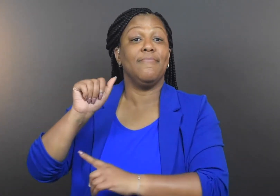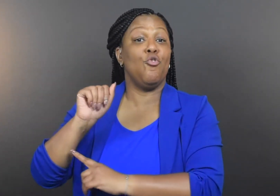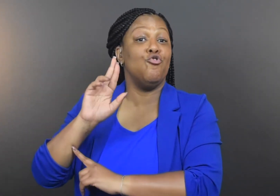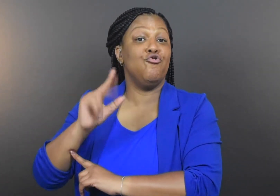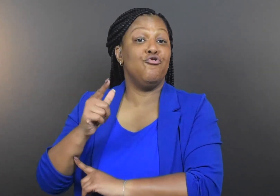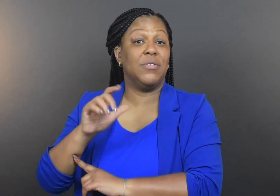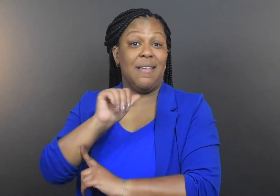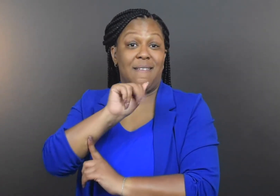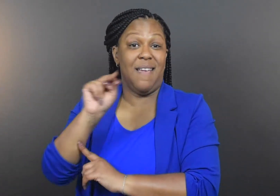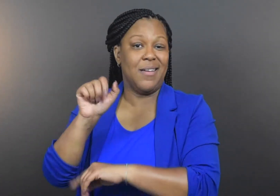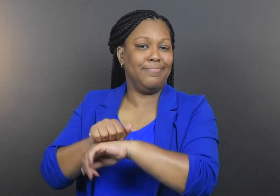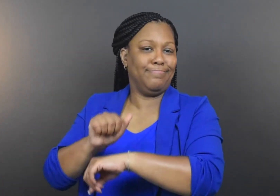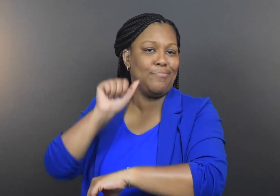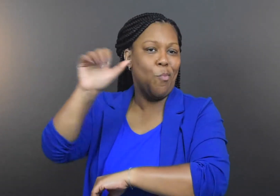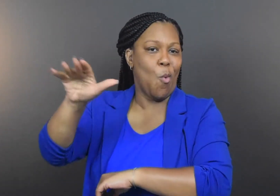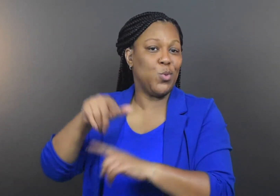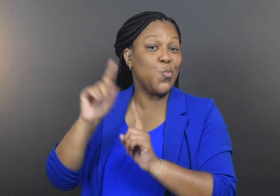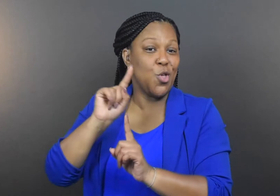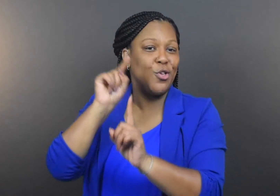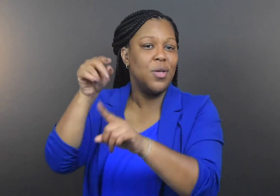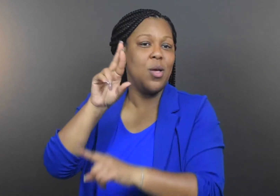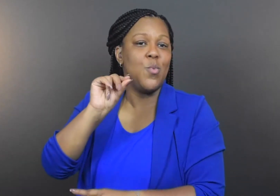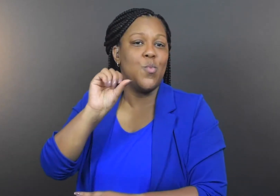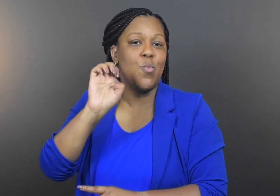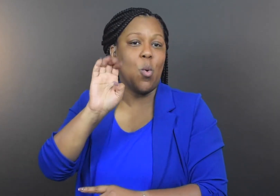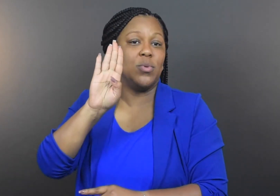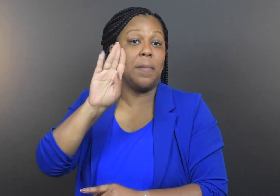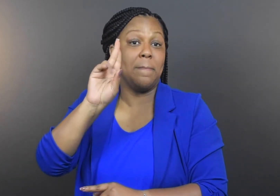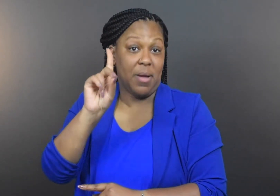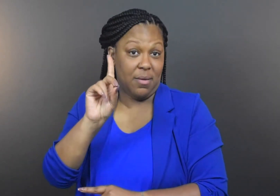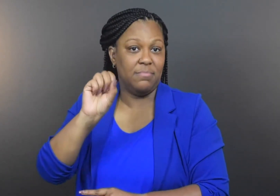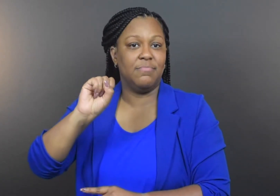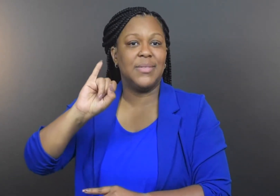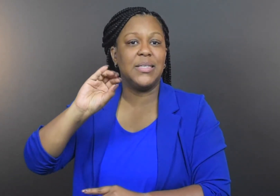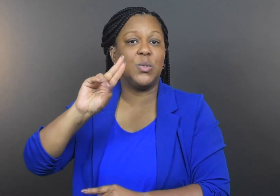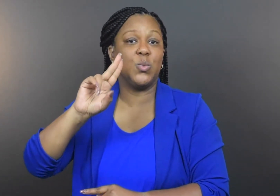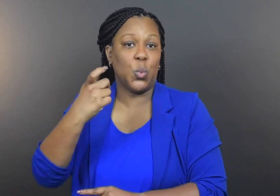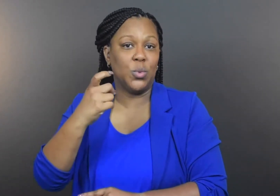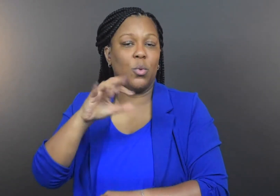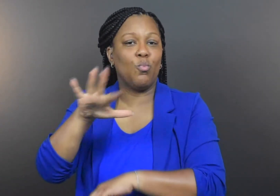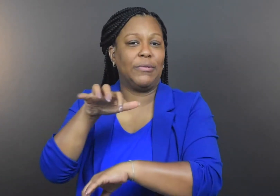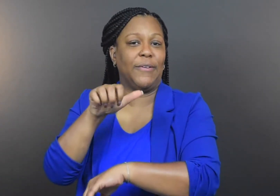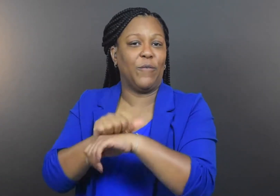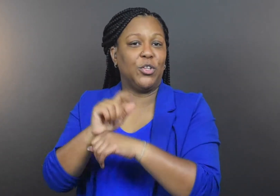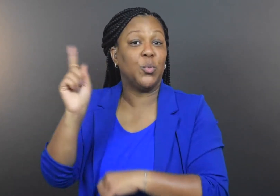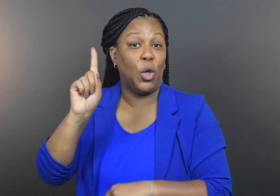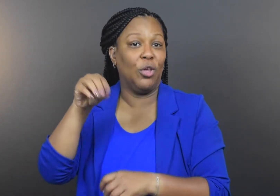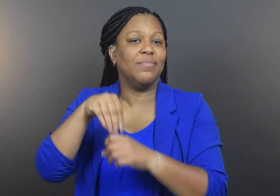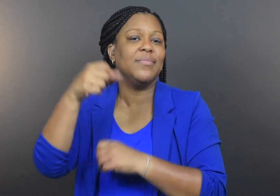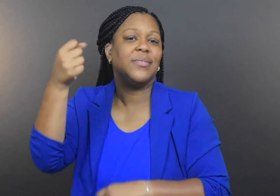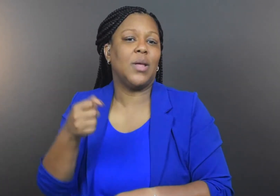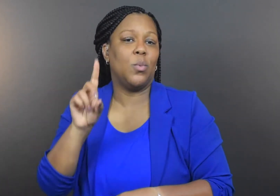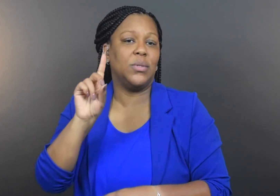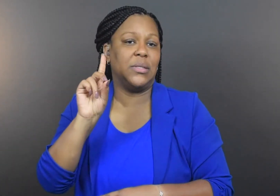In August, Anne deployed to the Rosebud Sioux Reservation in South Dakota for a COVID-19 outbreak.